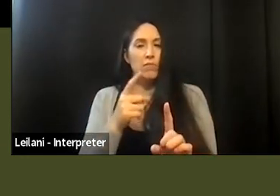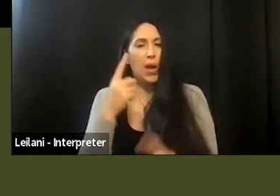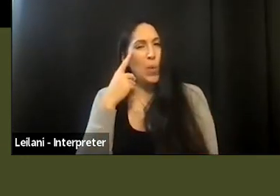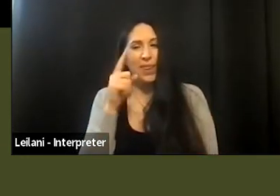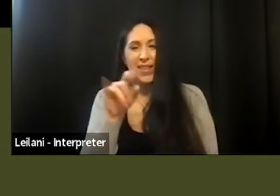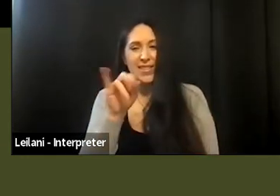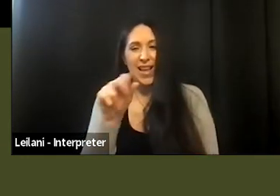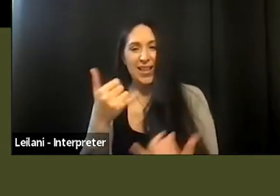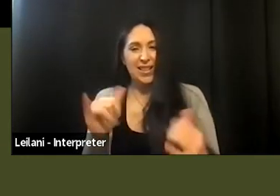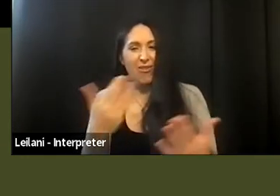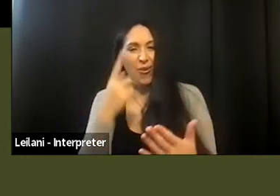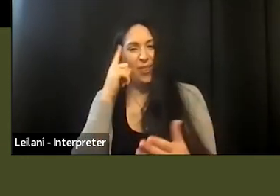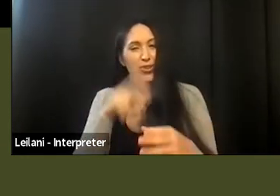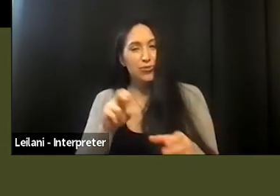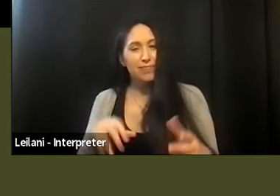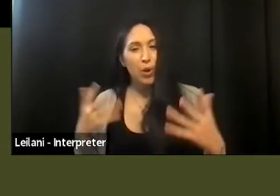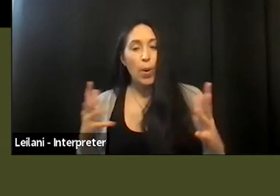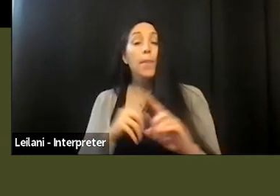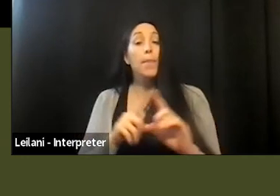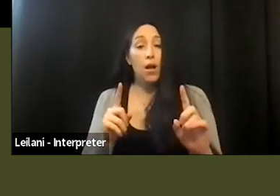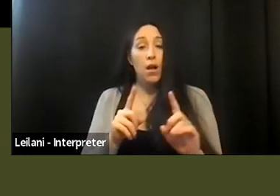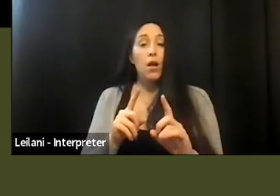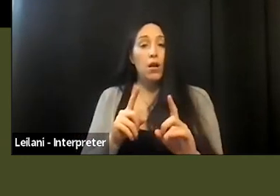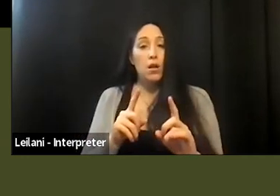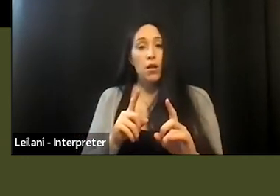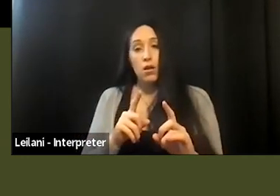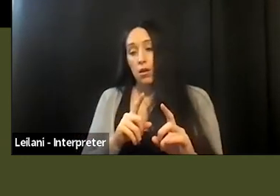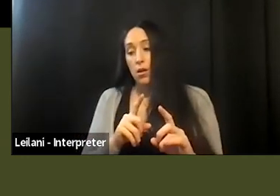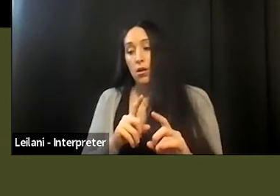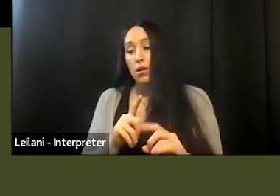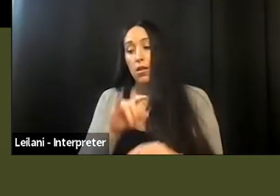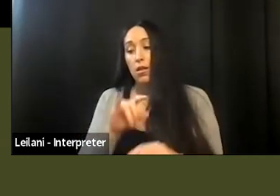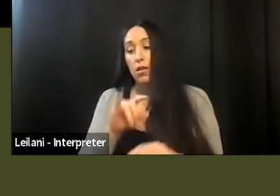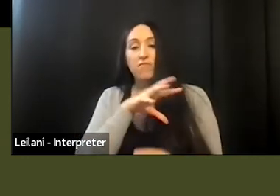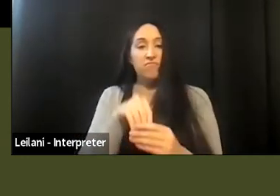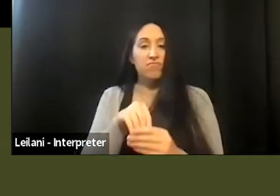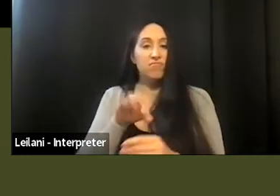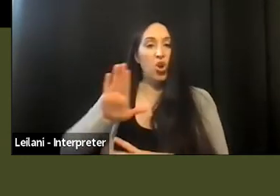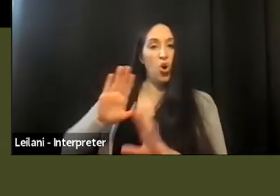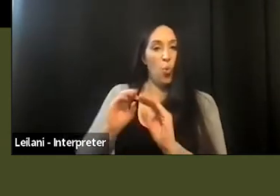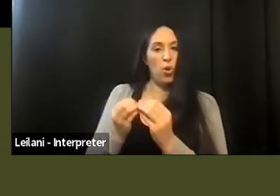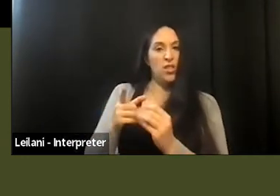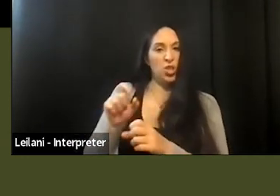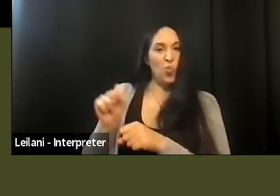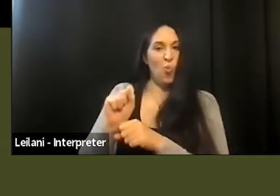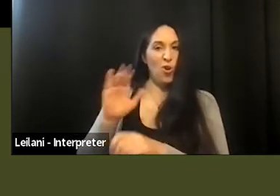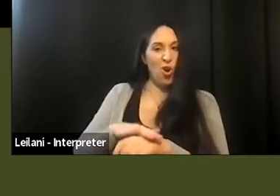but that is in one of the points that they're working with at her organization. And part of that would happen with this